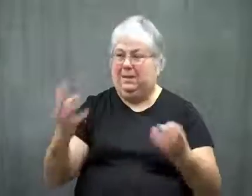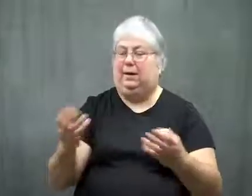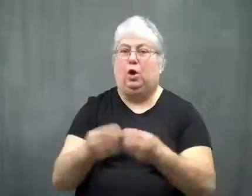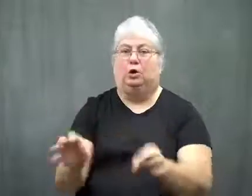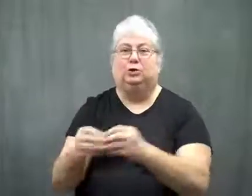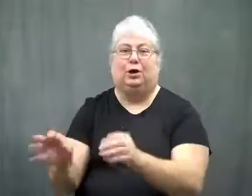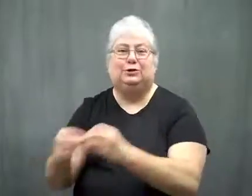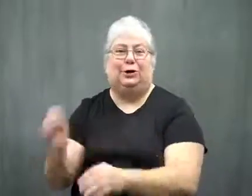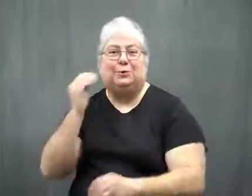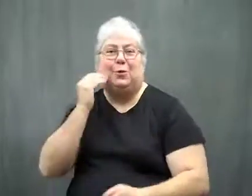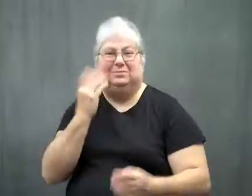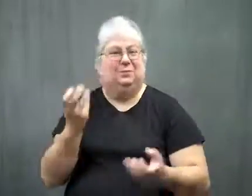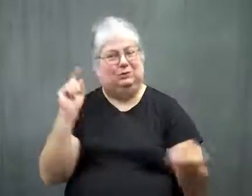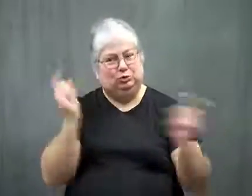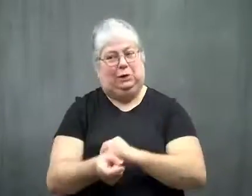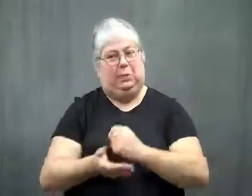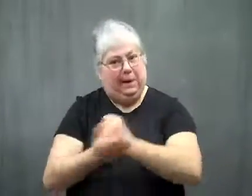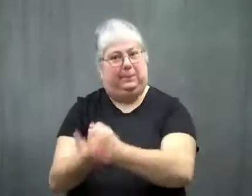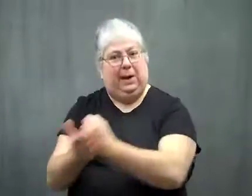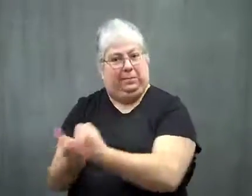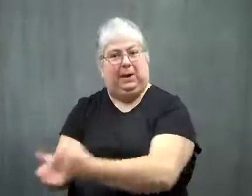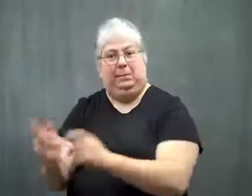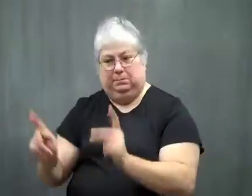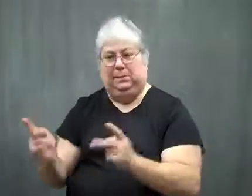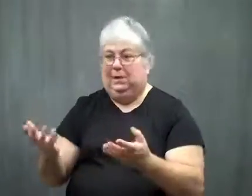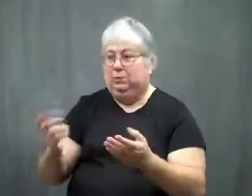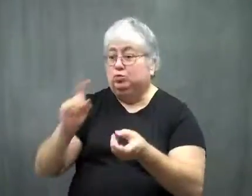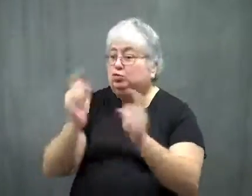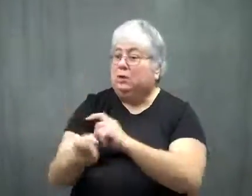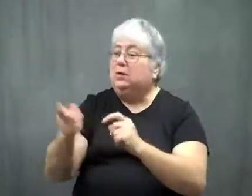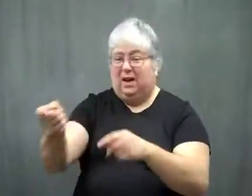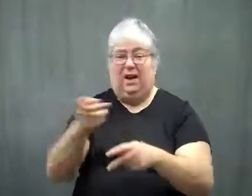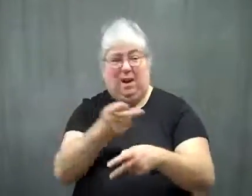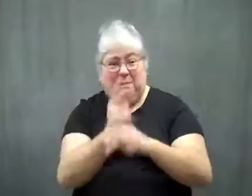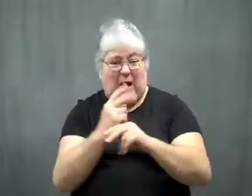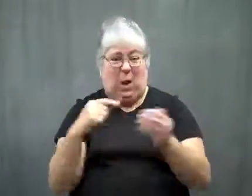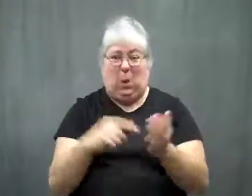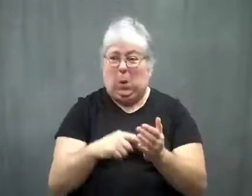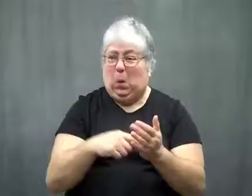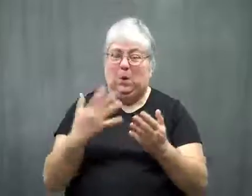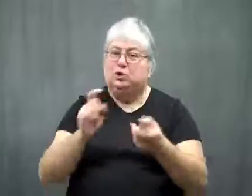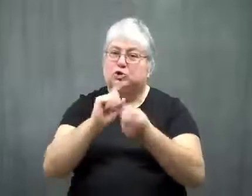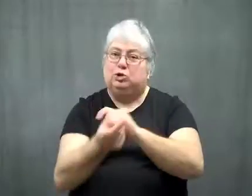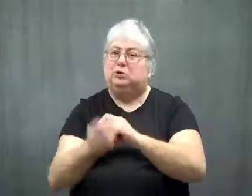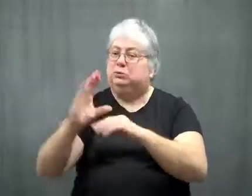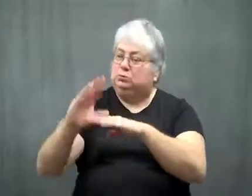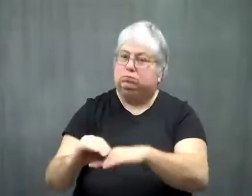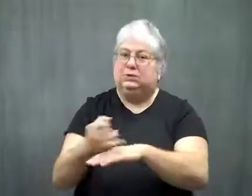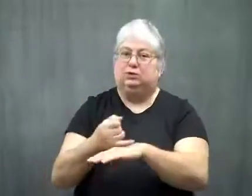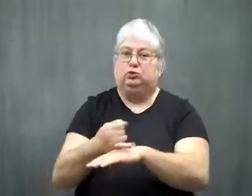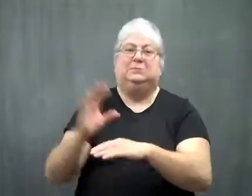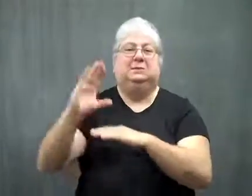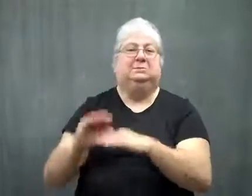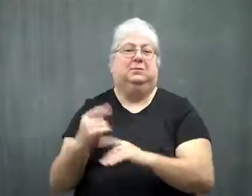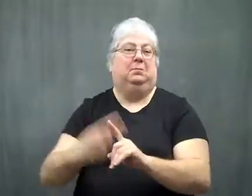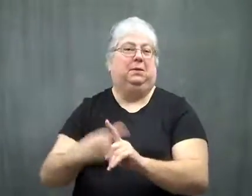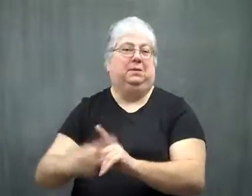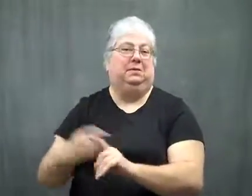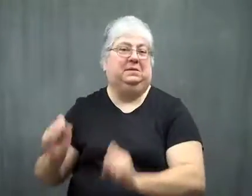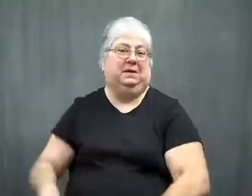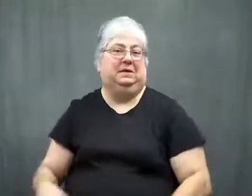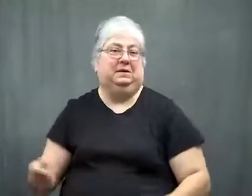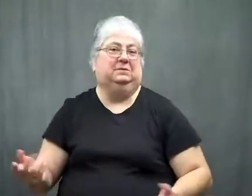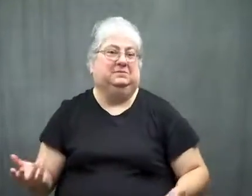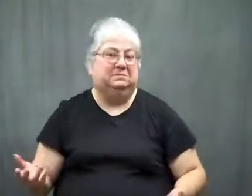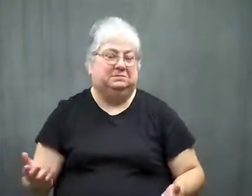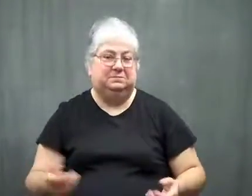and many are losing their homes. This aims to change that and help people